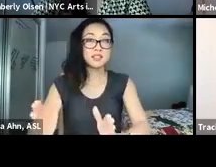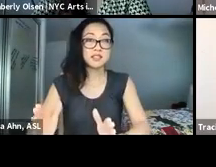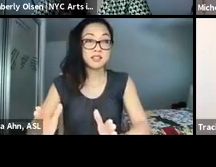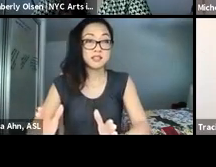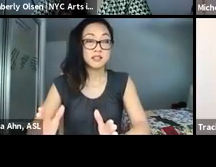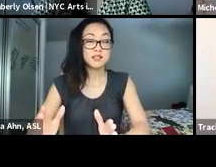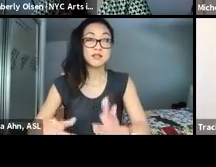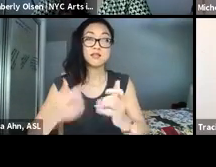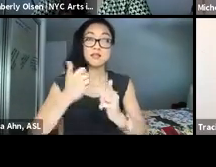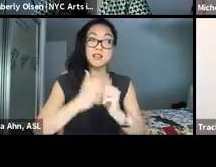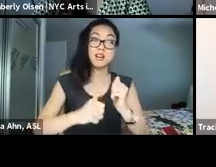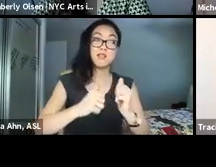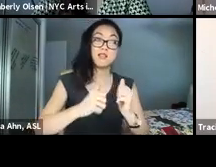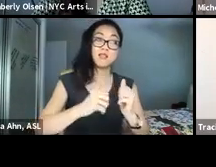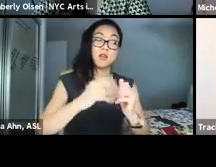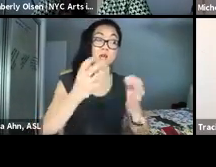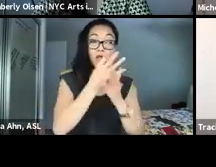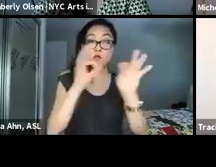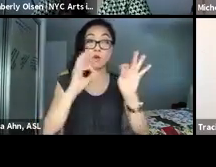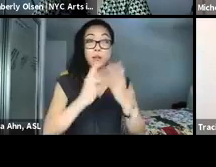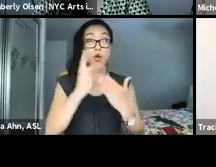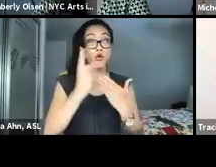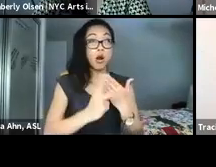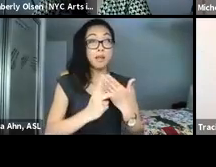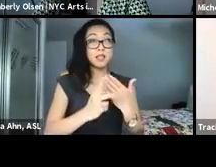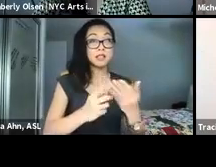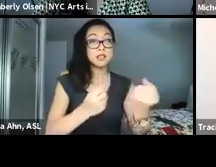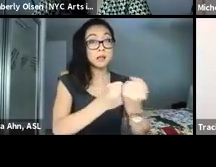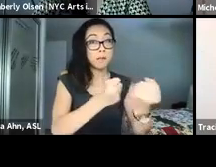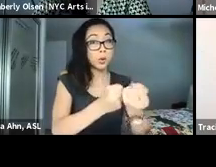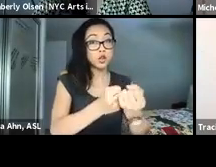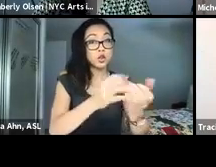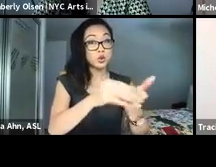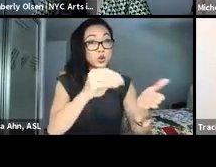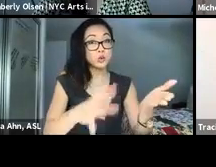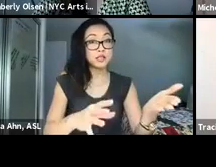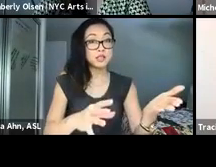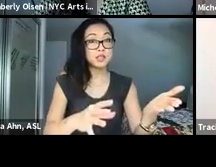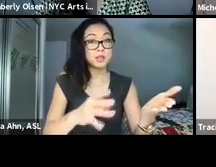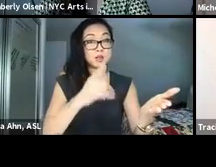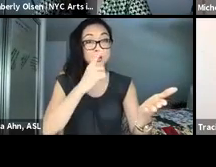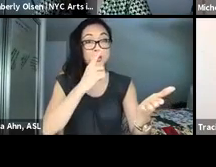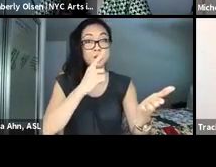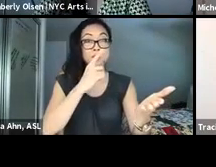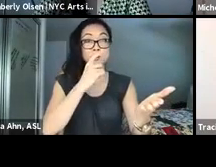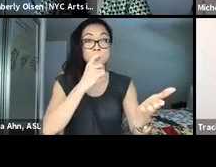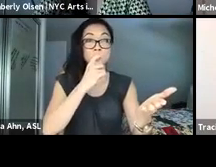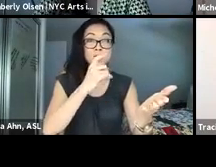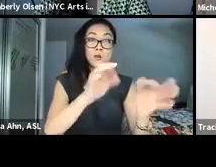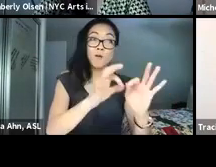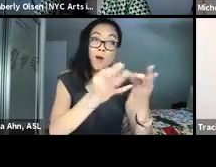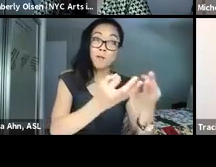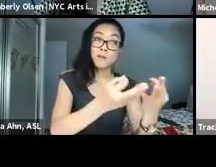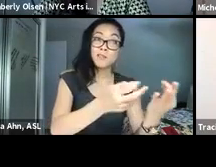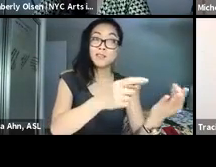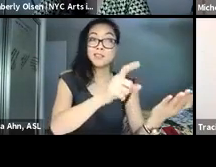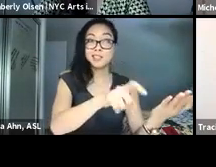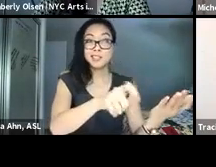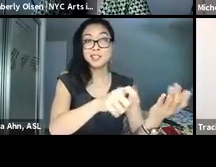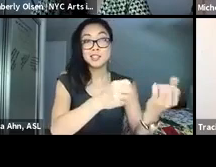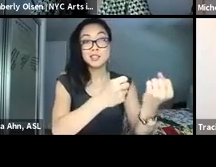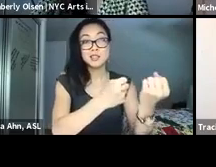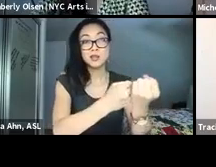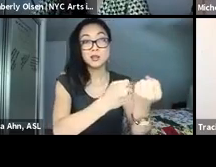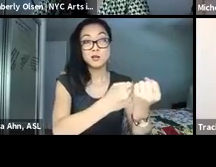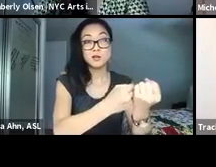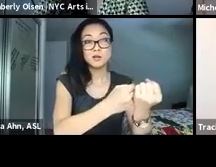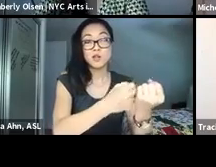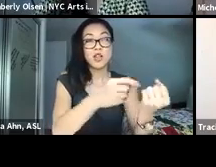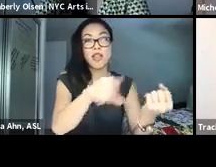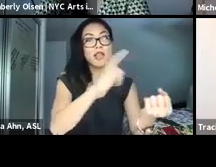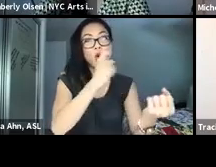We're always focused on providing access and we take great pride that we try